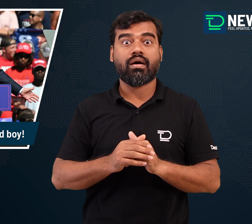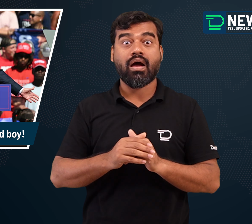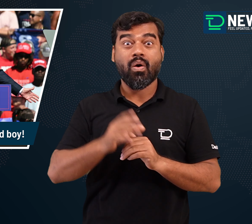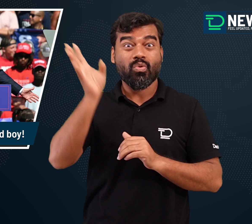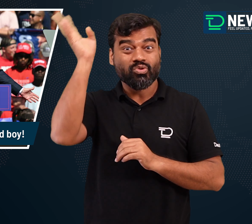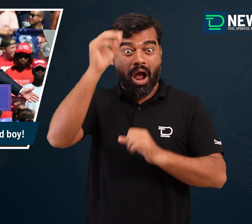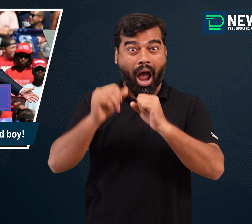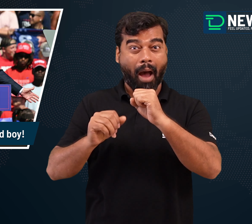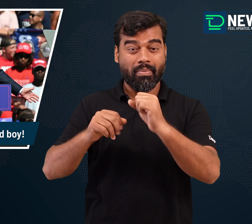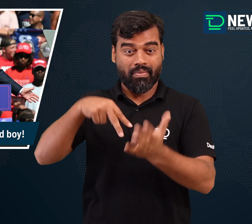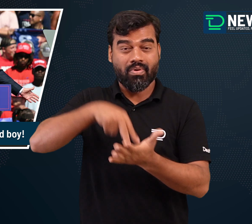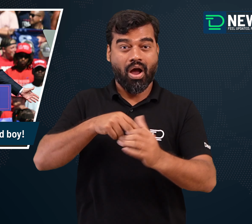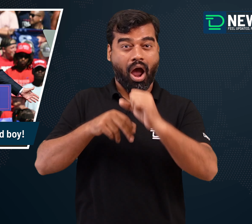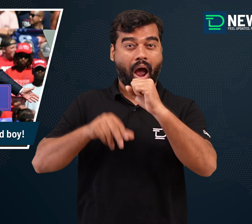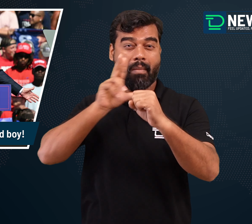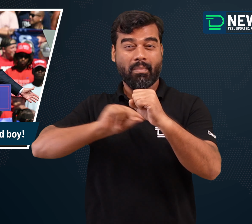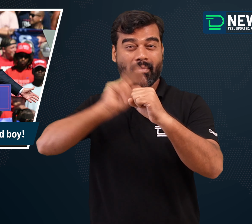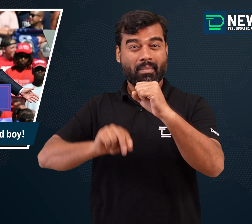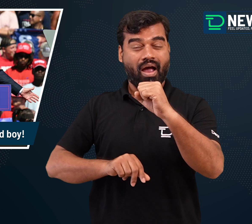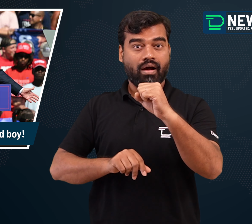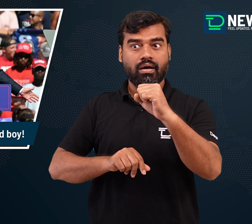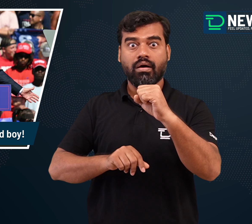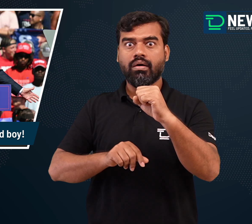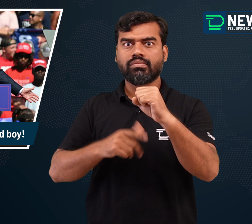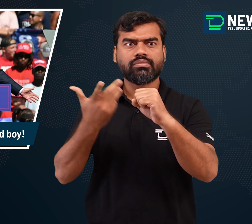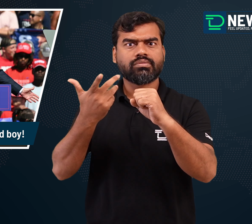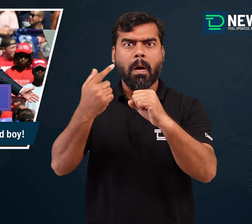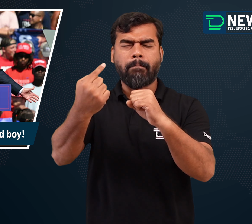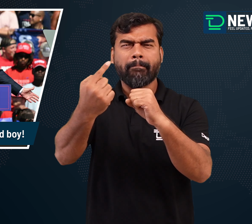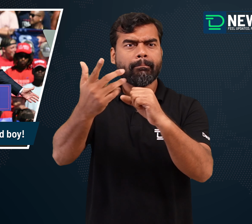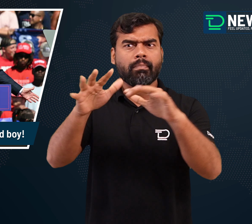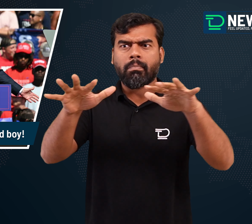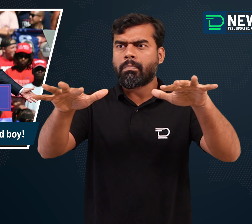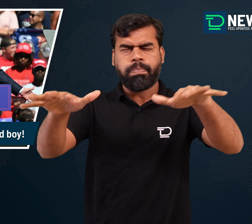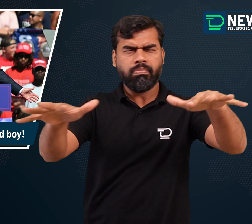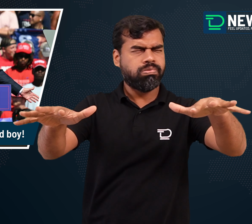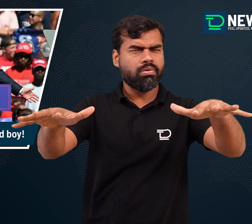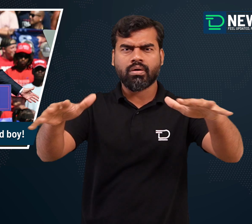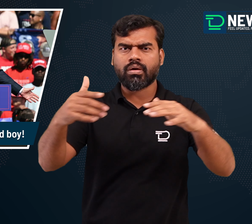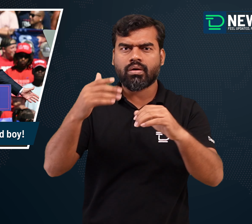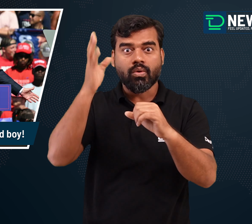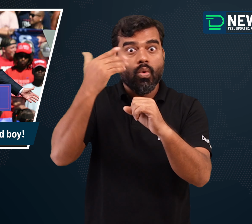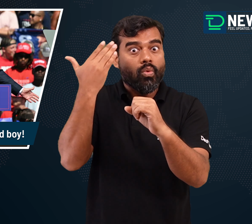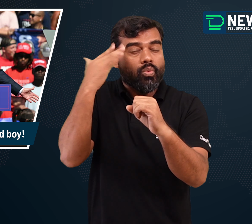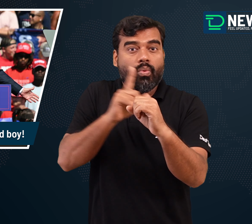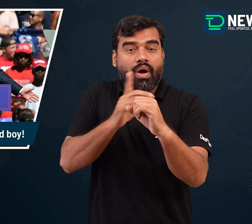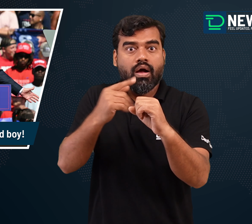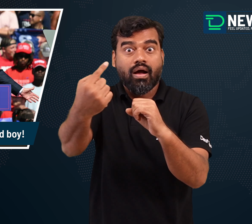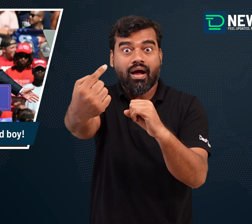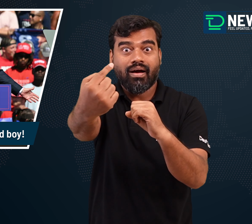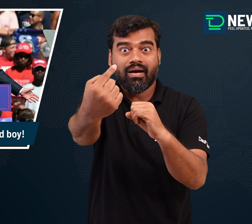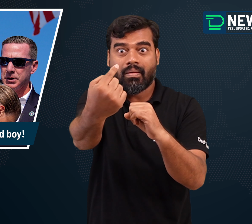Former President Trump was not sure what was happening.